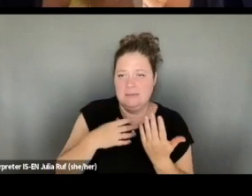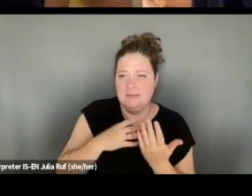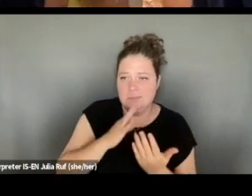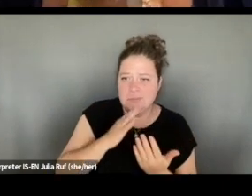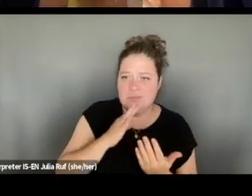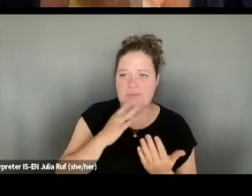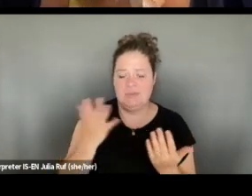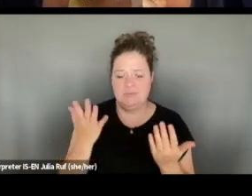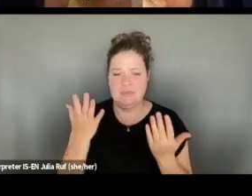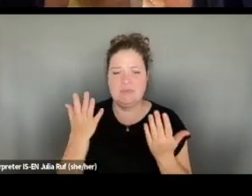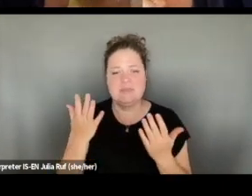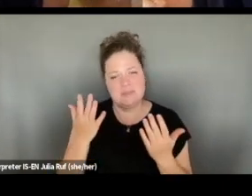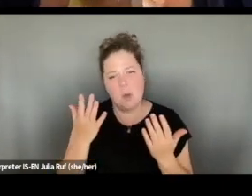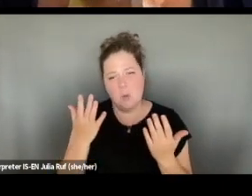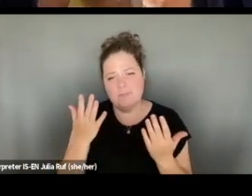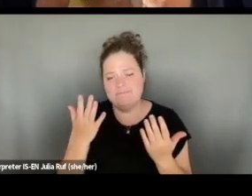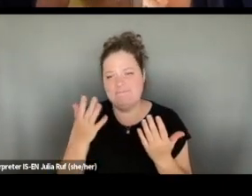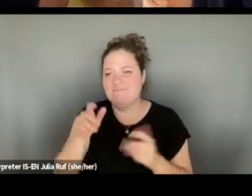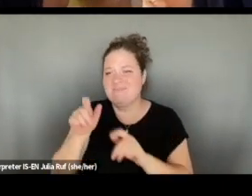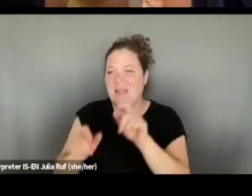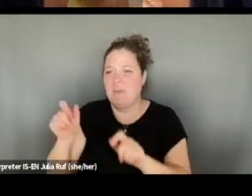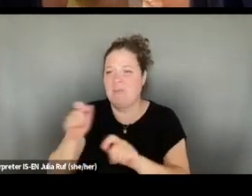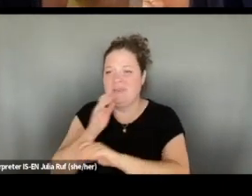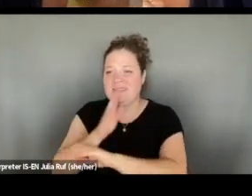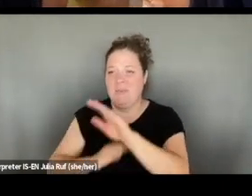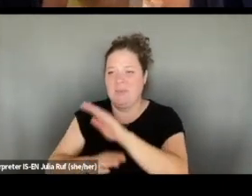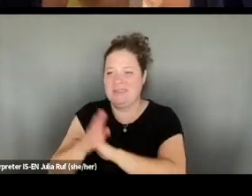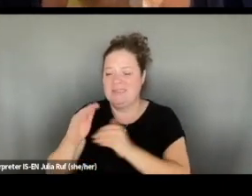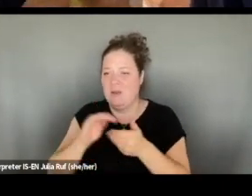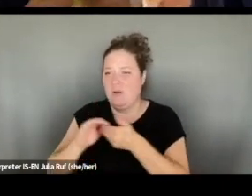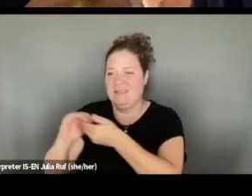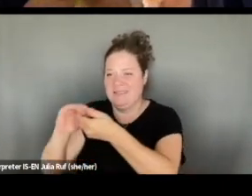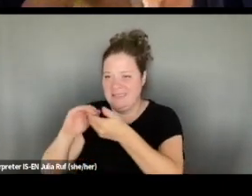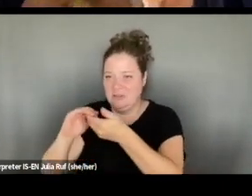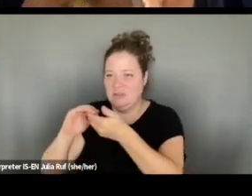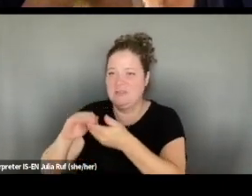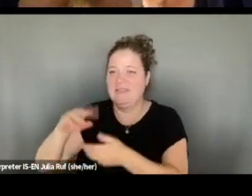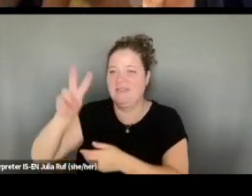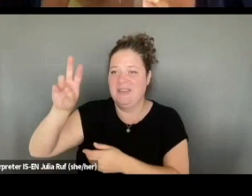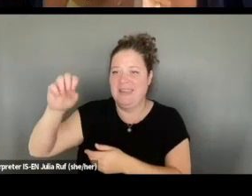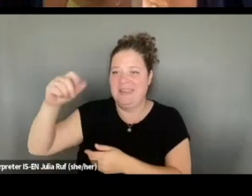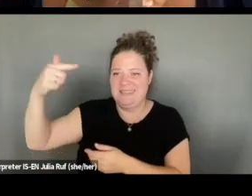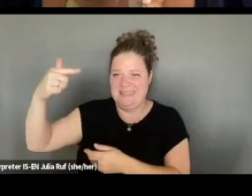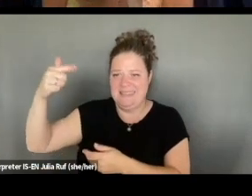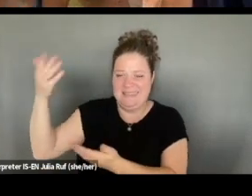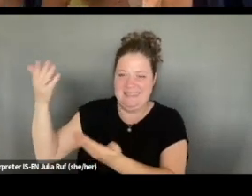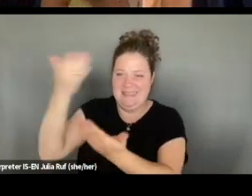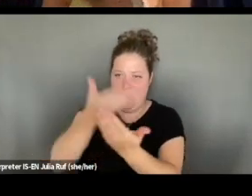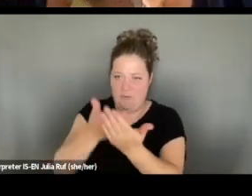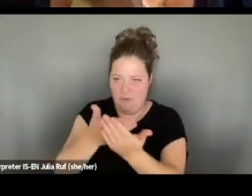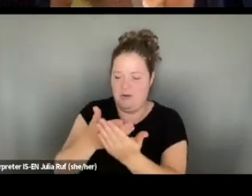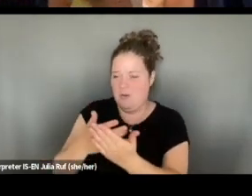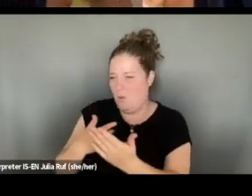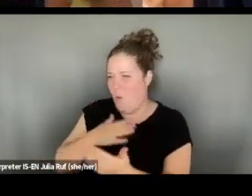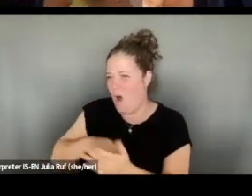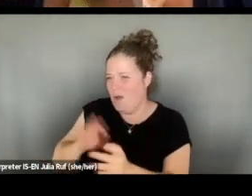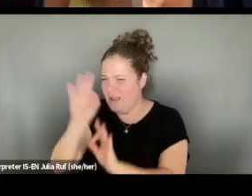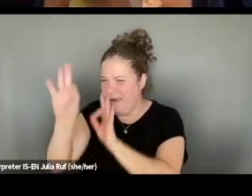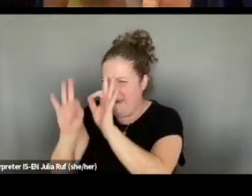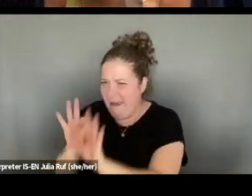still discussing with disabled persons organizations and VET providers where we can get more interest, because we don't want to postulate or push this